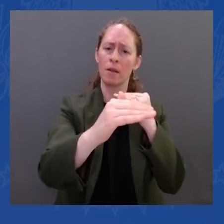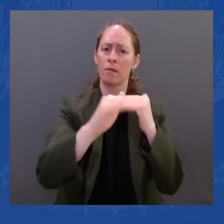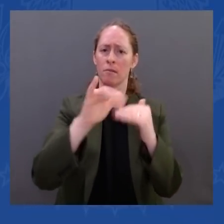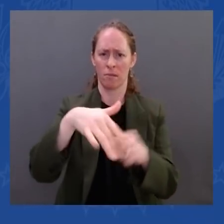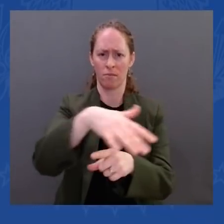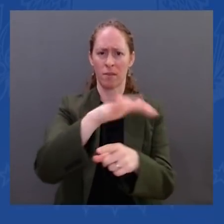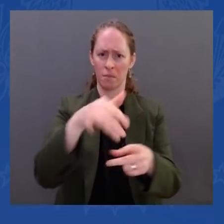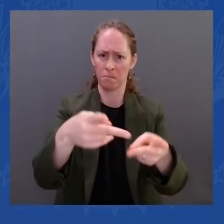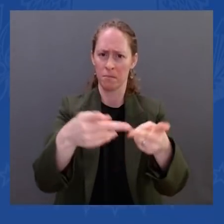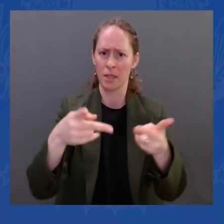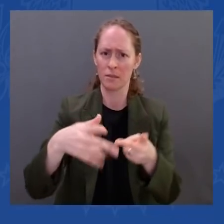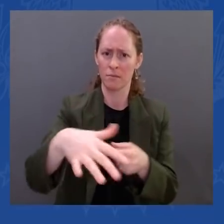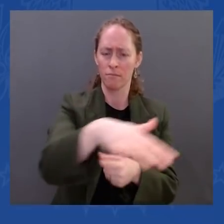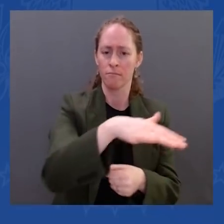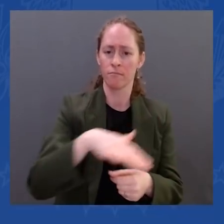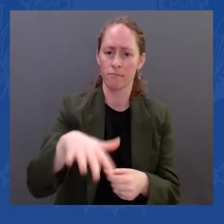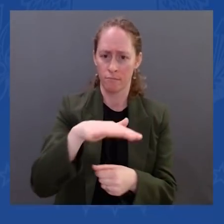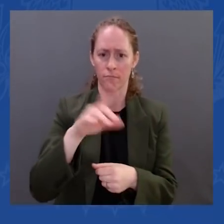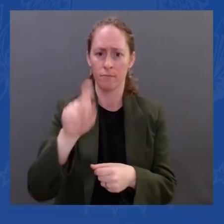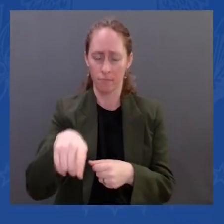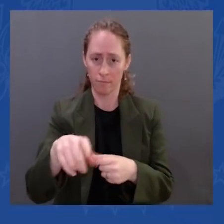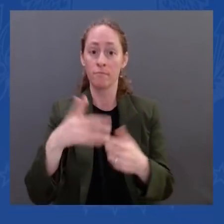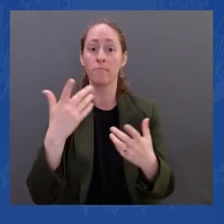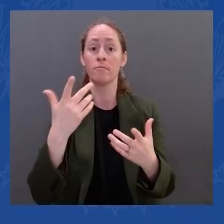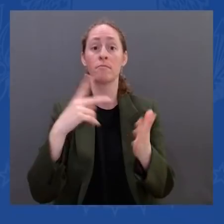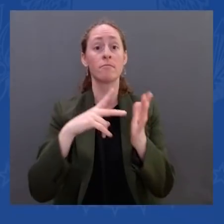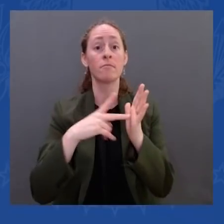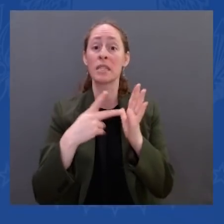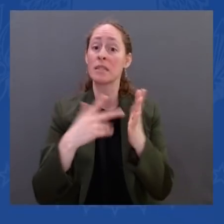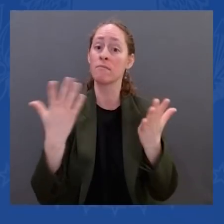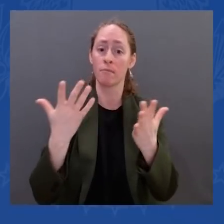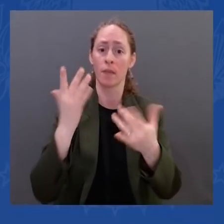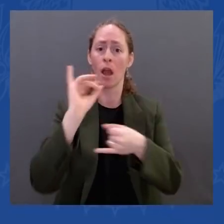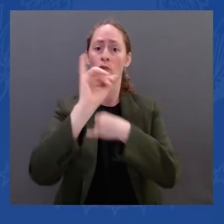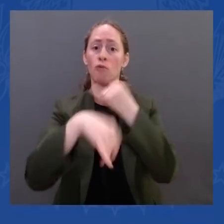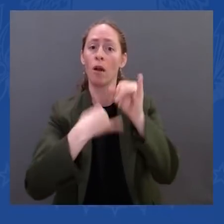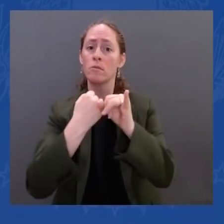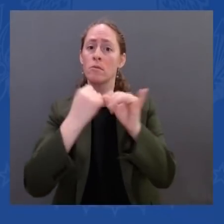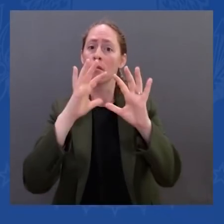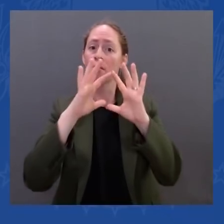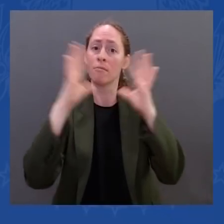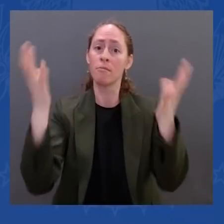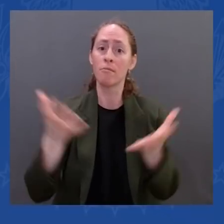and called upon peaceful resolution of Cross-Strait issues.